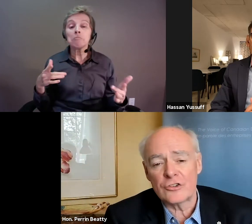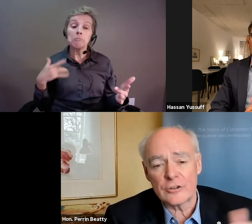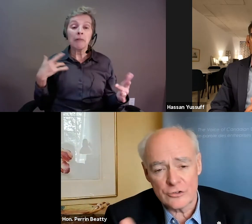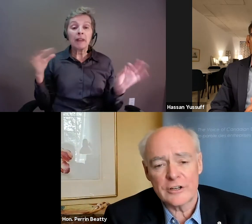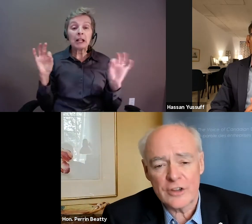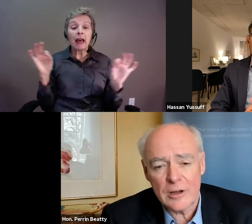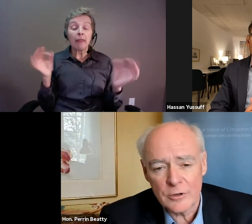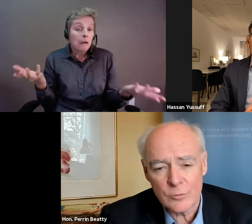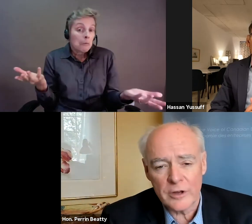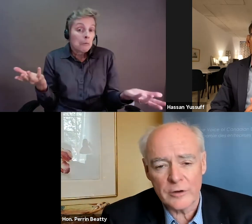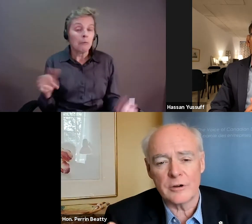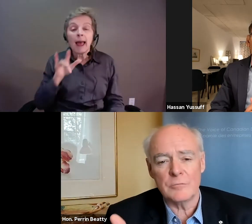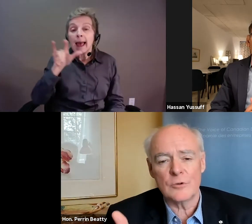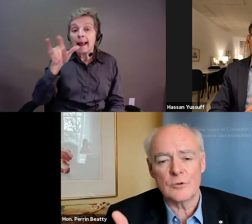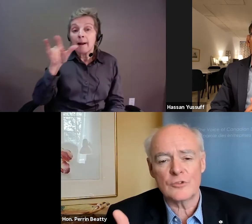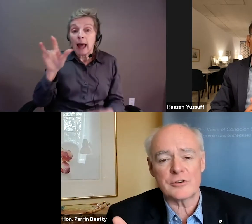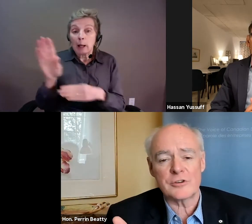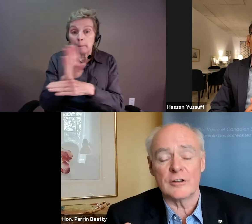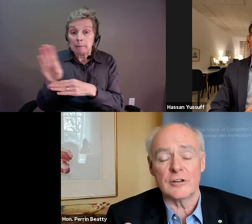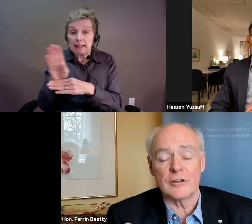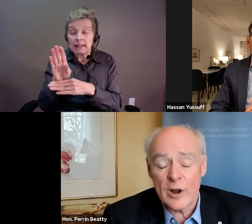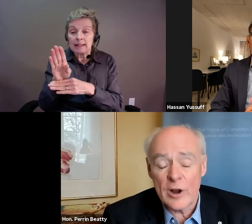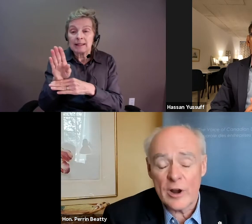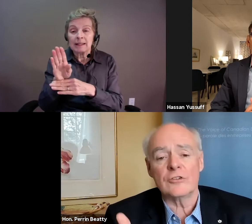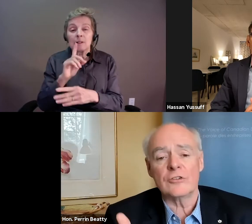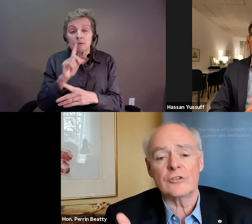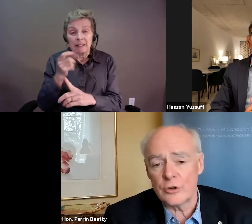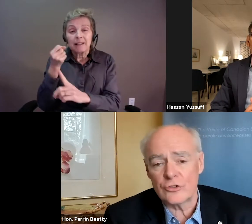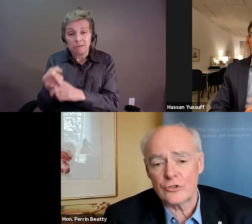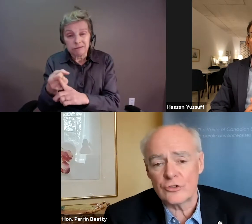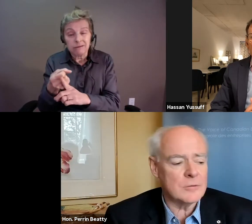sector is an example of one where which has been particularly hard hit, restaurants, tourism,